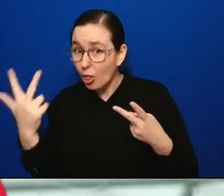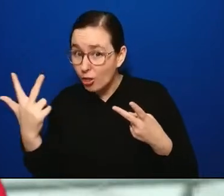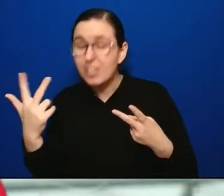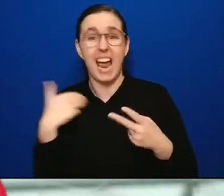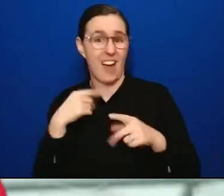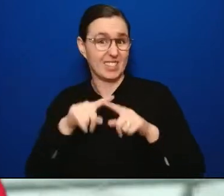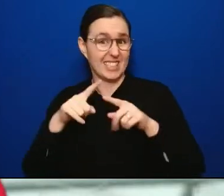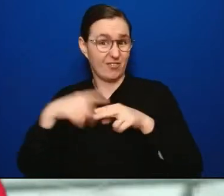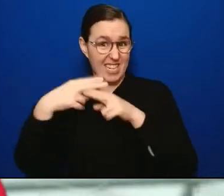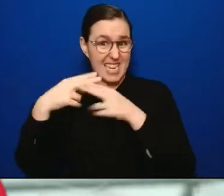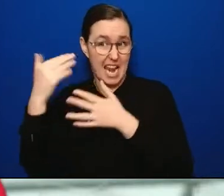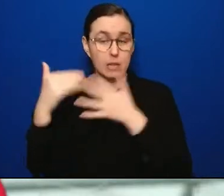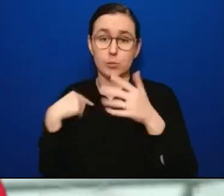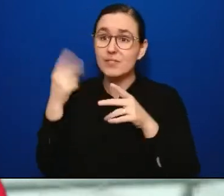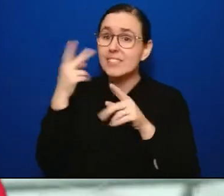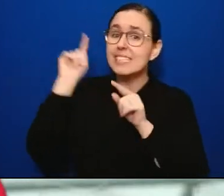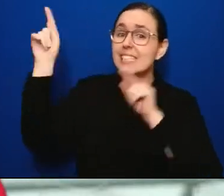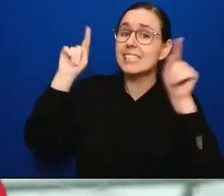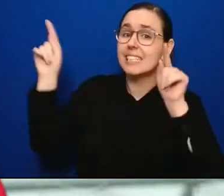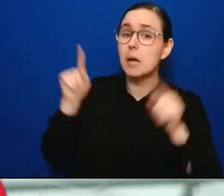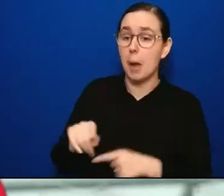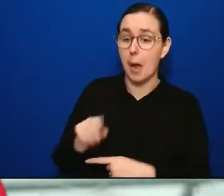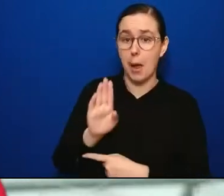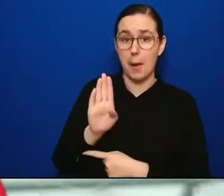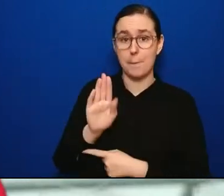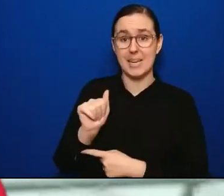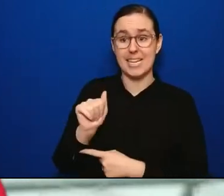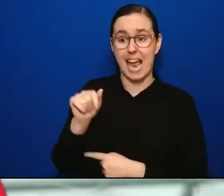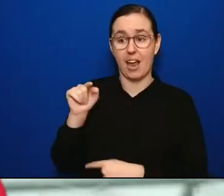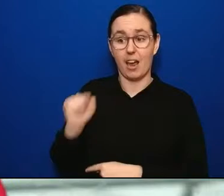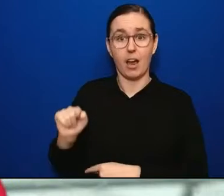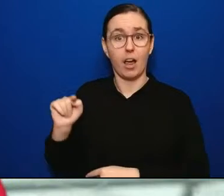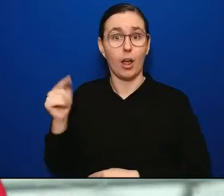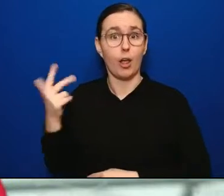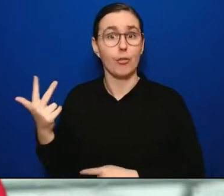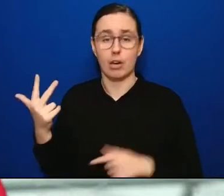there's a number of others as